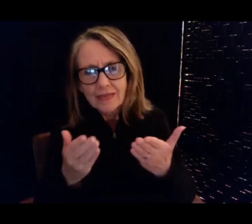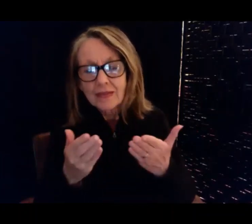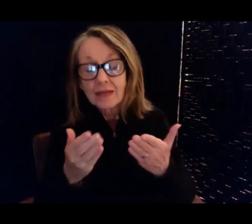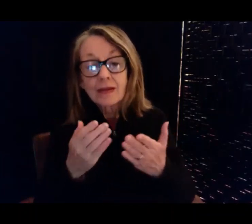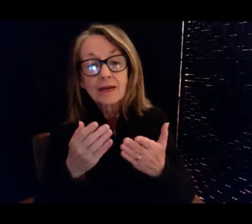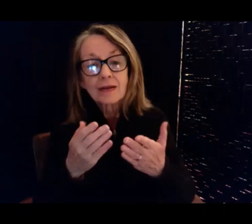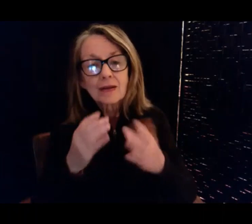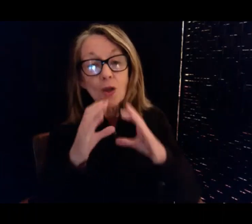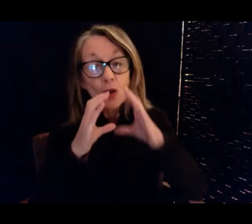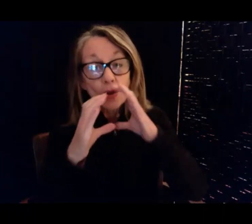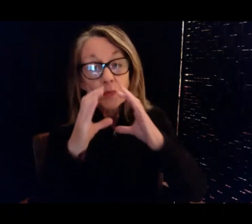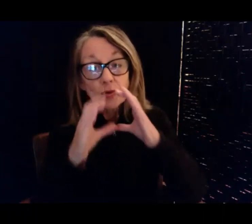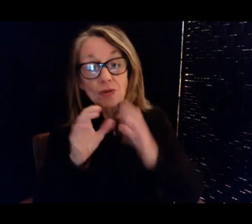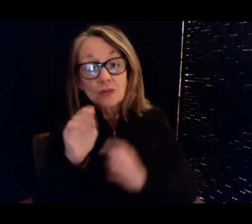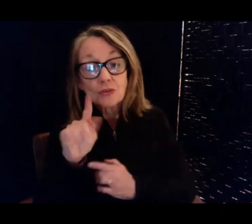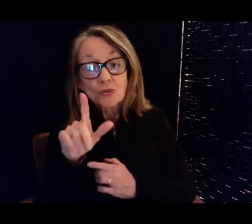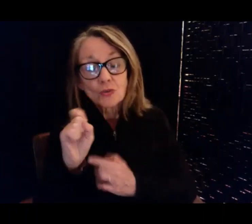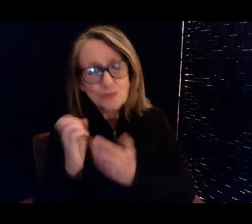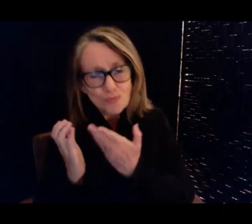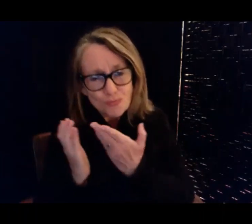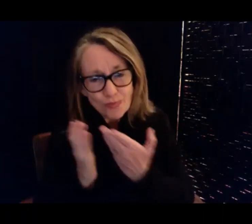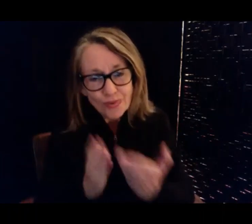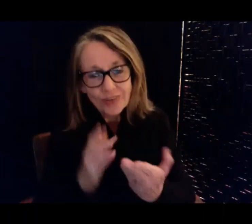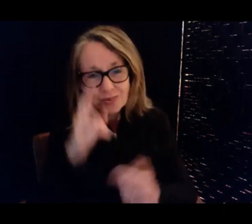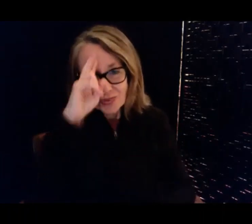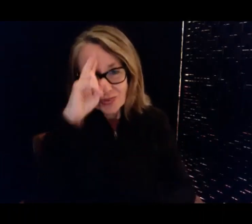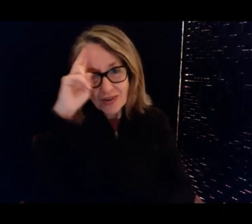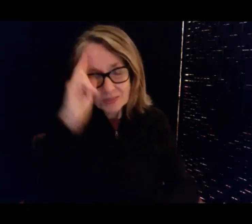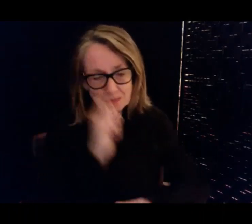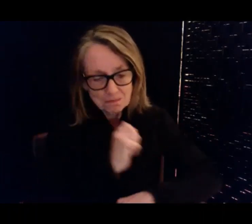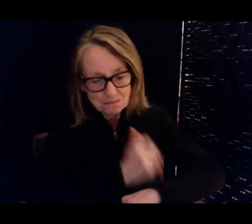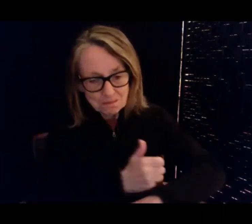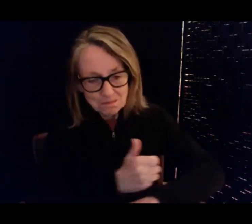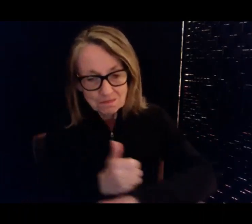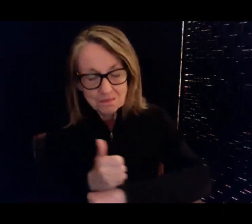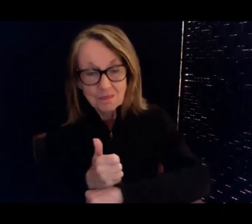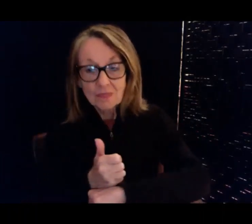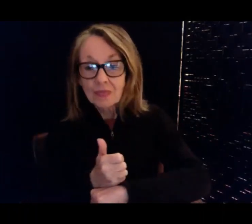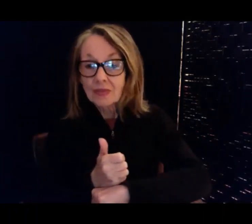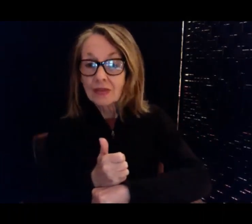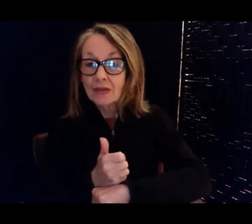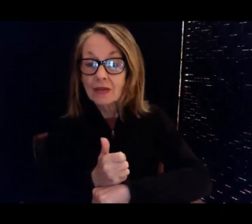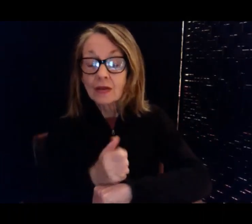tools to the hospital with you so print out a page or medical placards saying